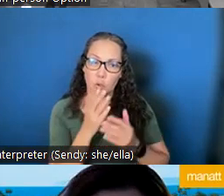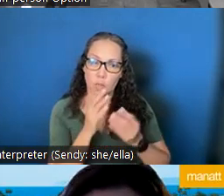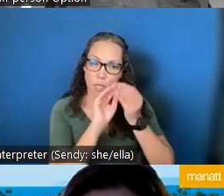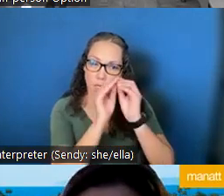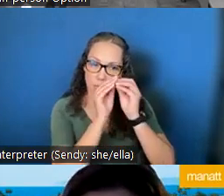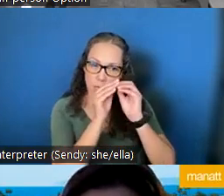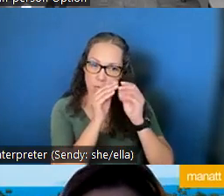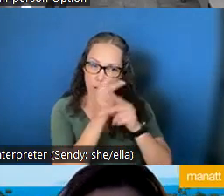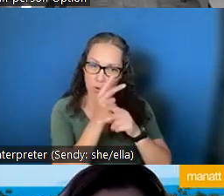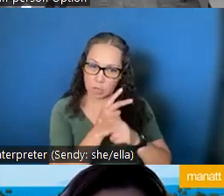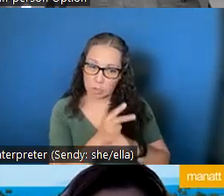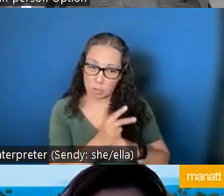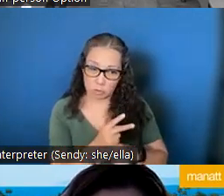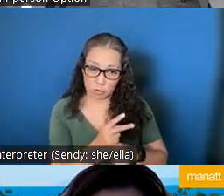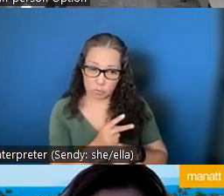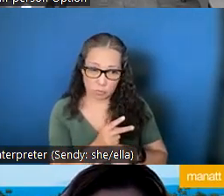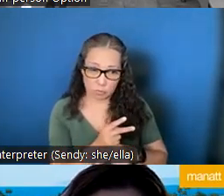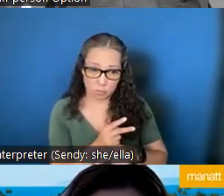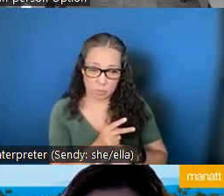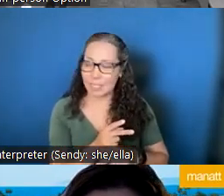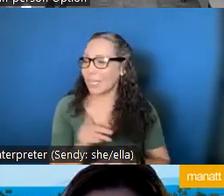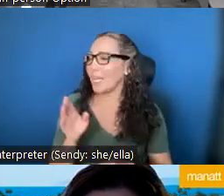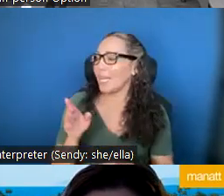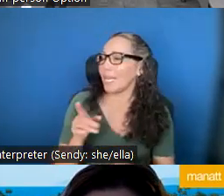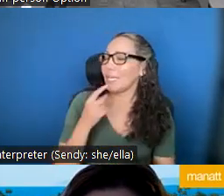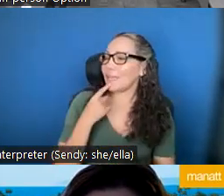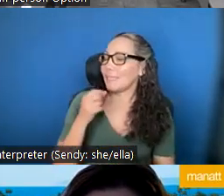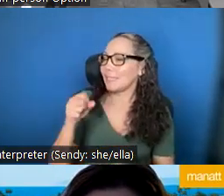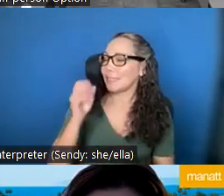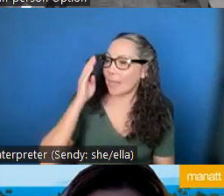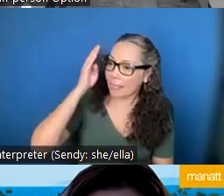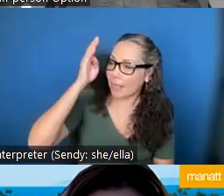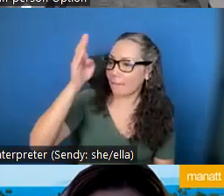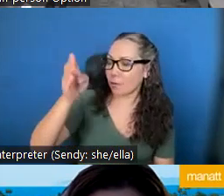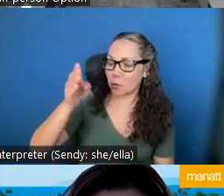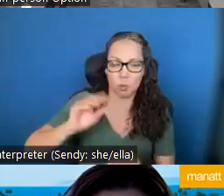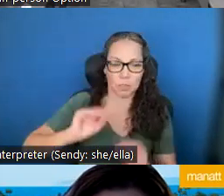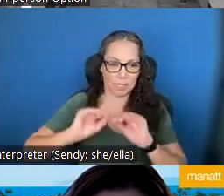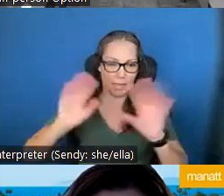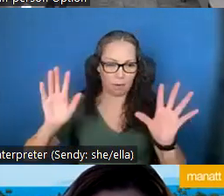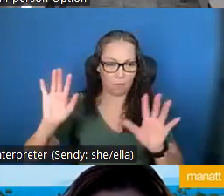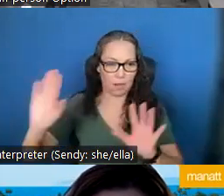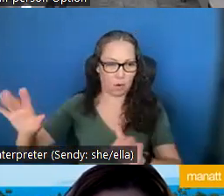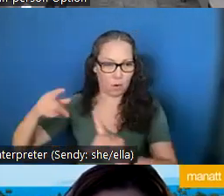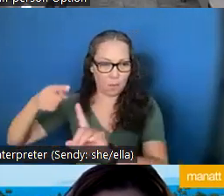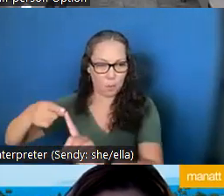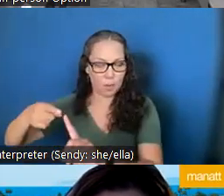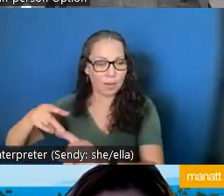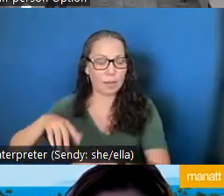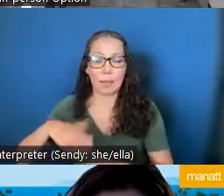yeah yeah yeah with and and just to clarify that point we may we may hire a consultant to